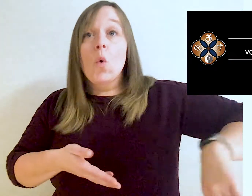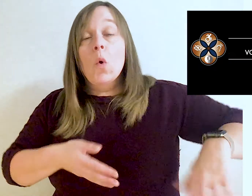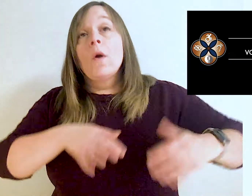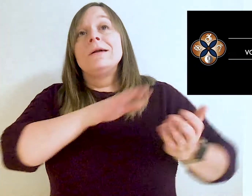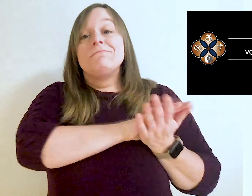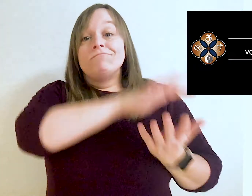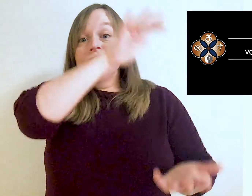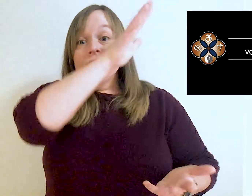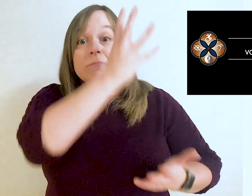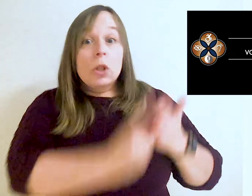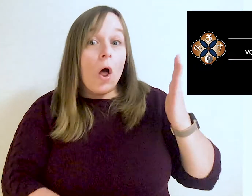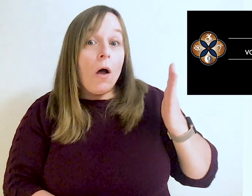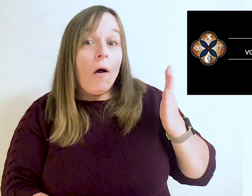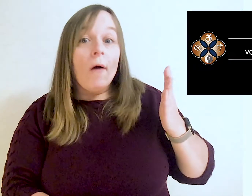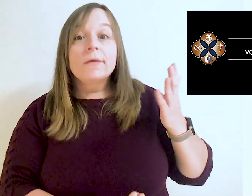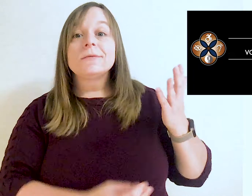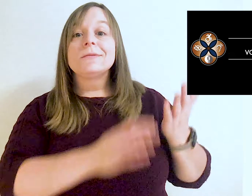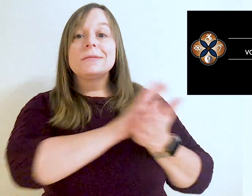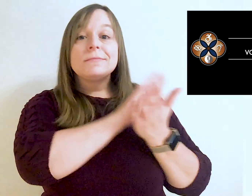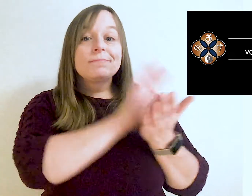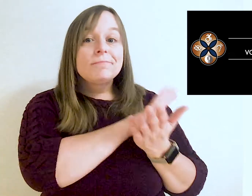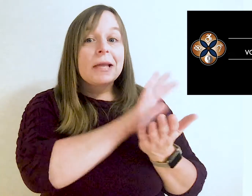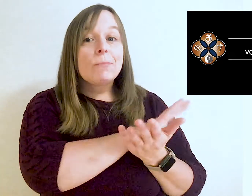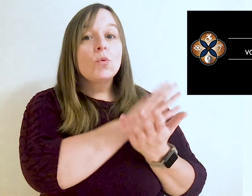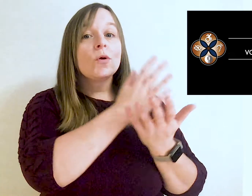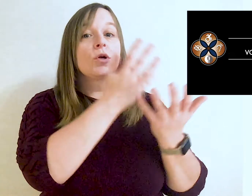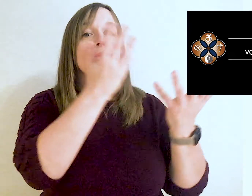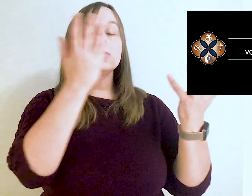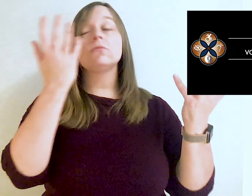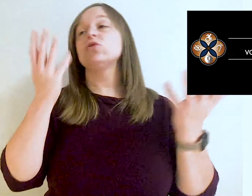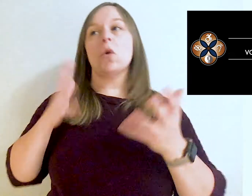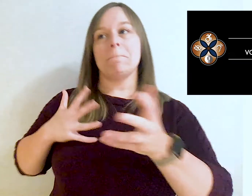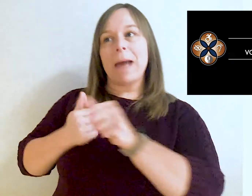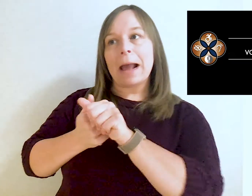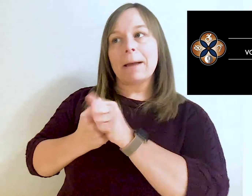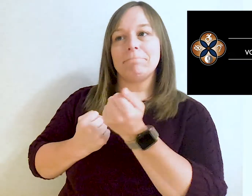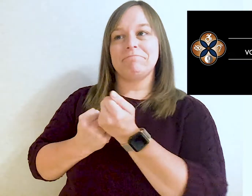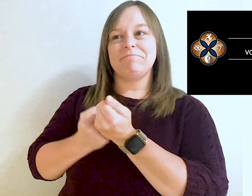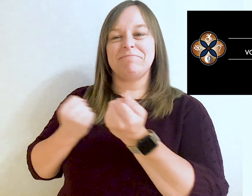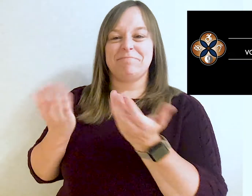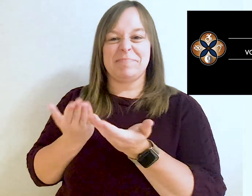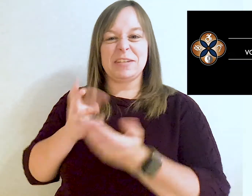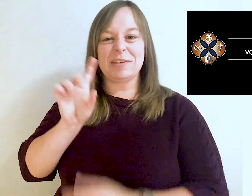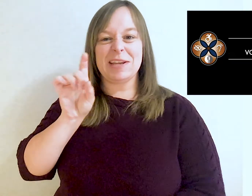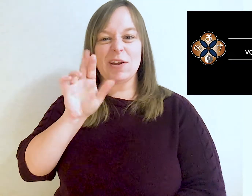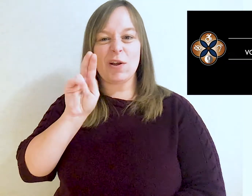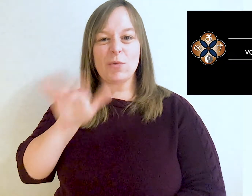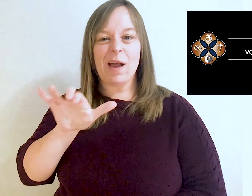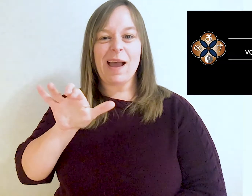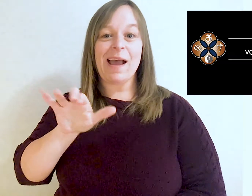it gets lost. It's lost in the rough. So if you ever need backup, you can contact DRNY at